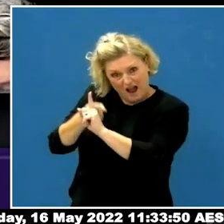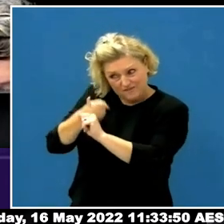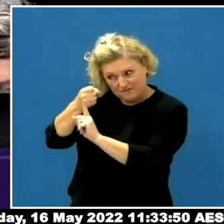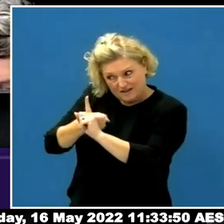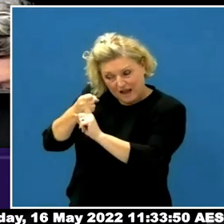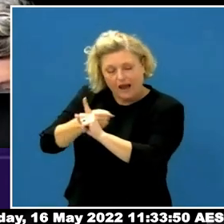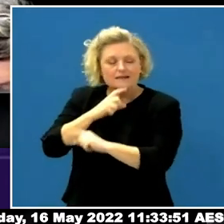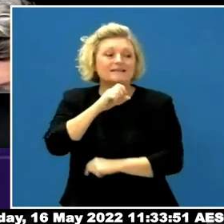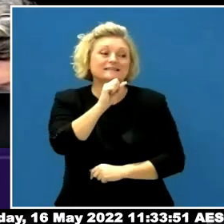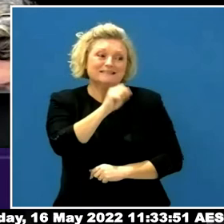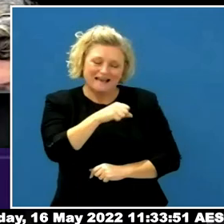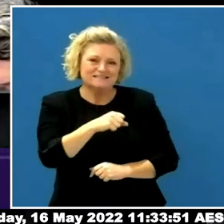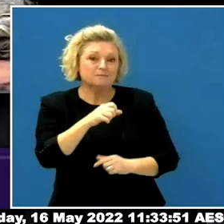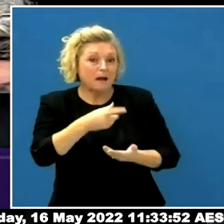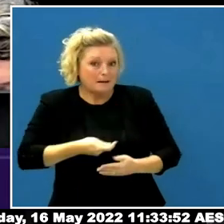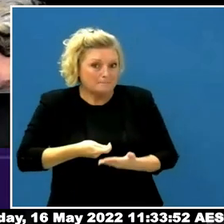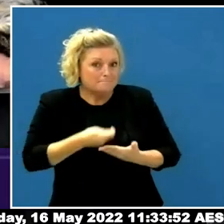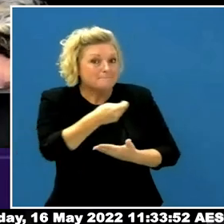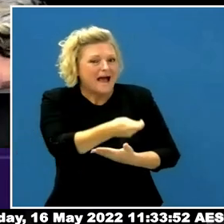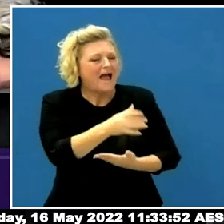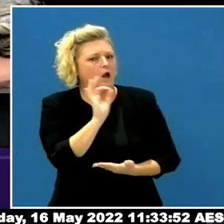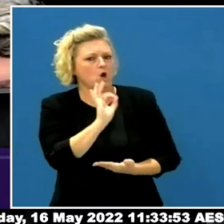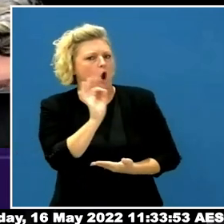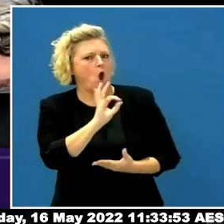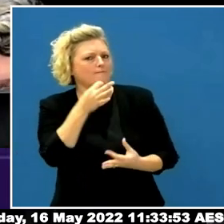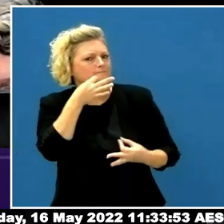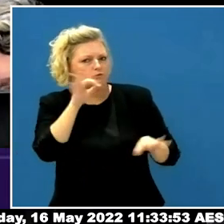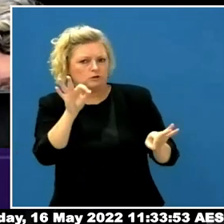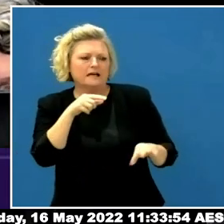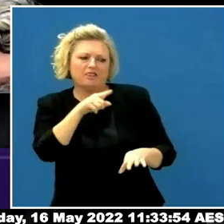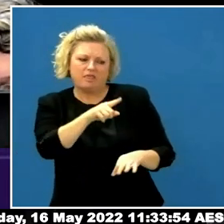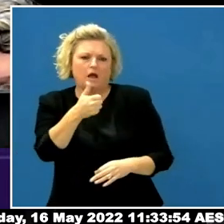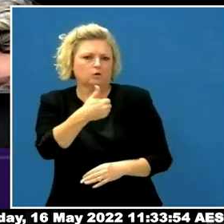I see. SALLY: That was just something they did to help.